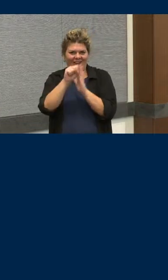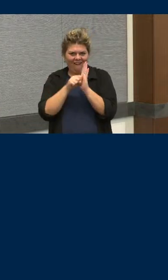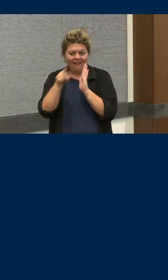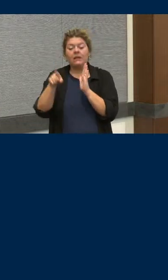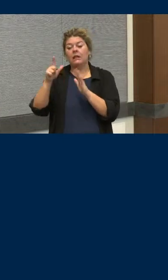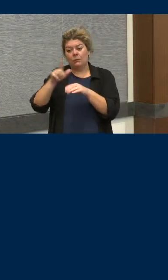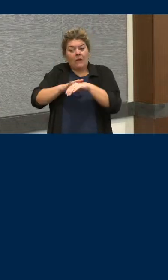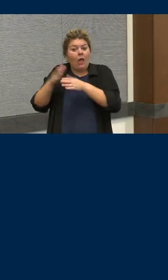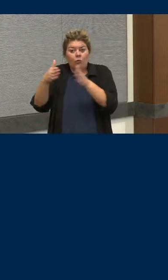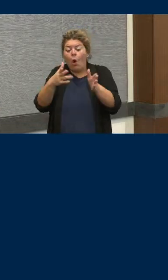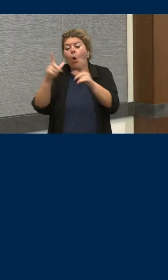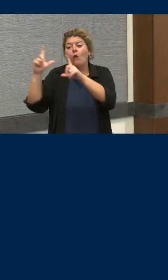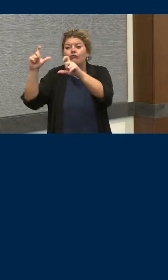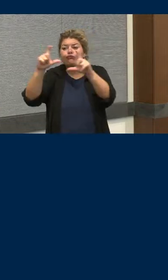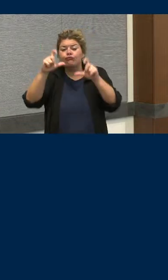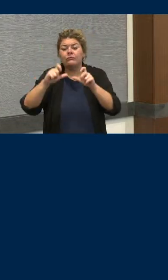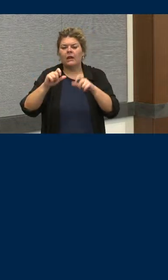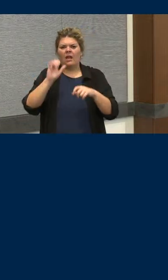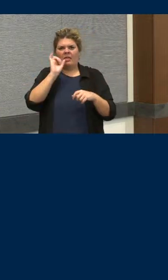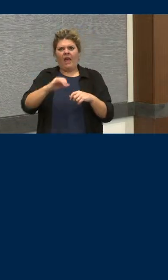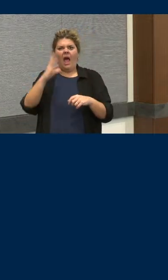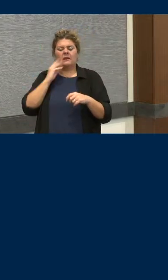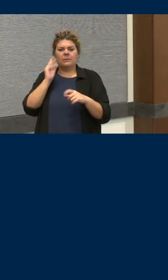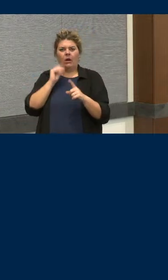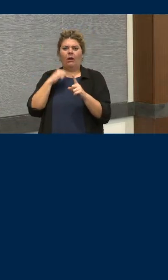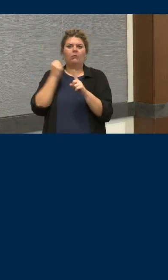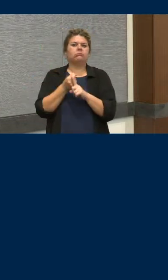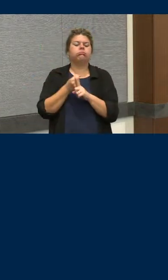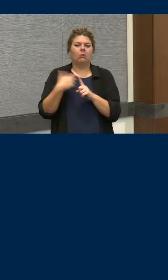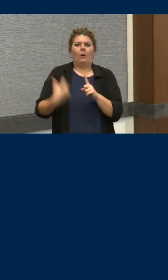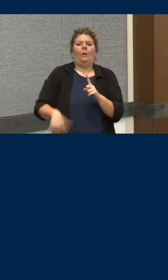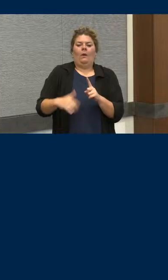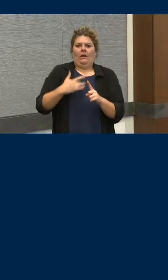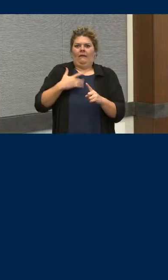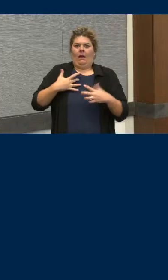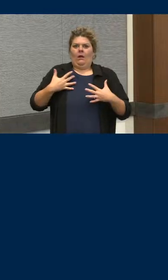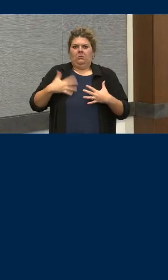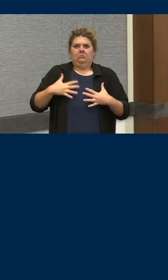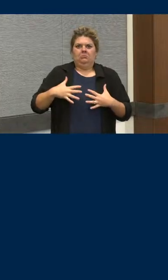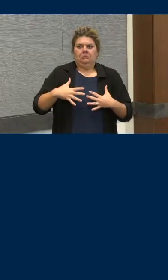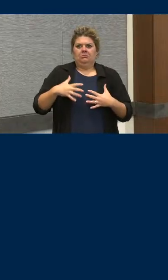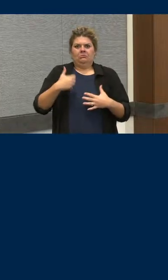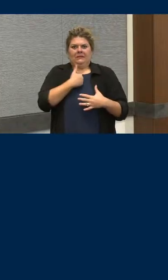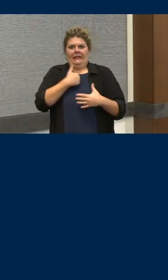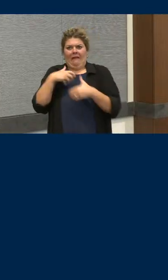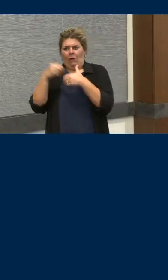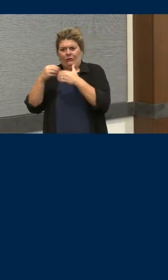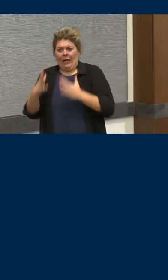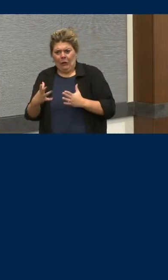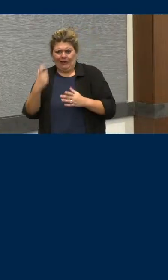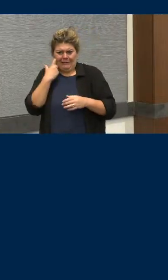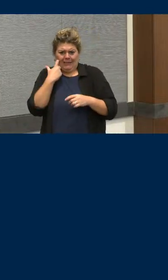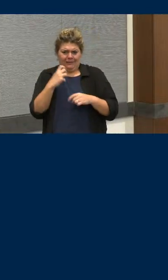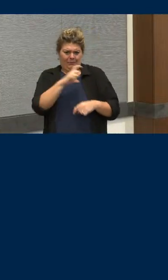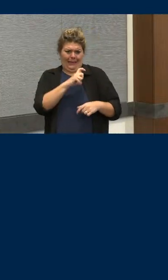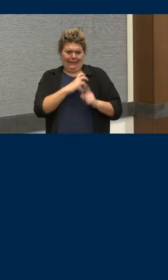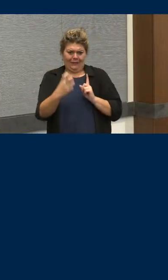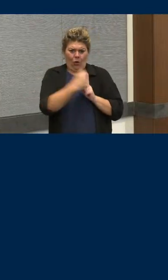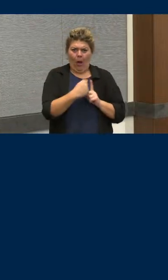home his insecurity as an outsider, an unattached foreign